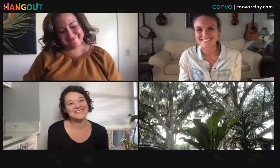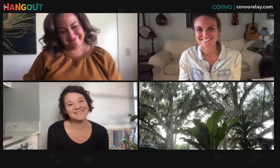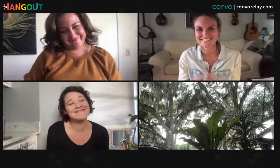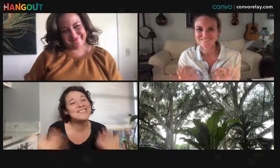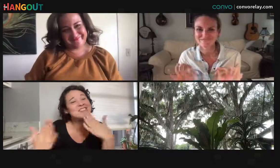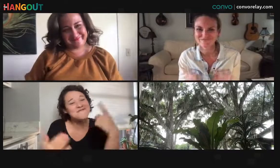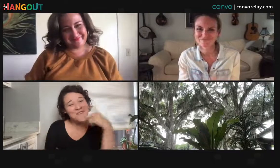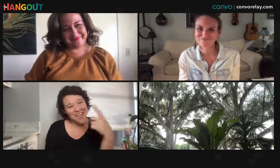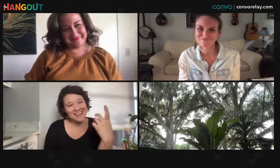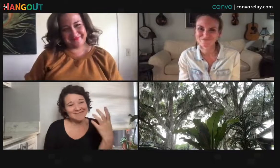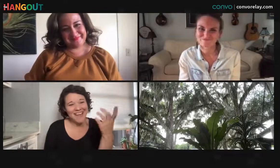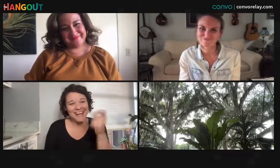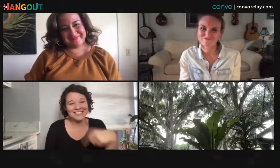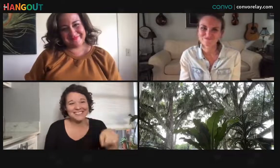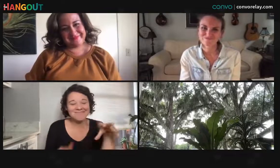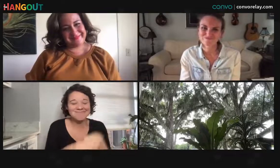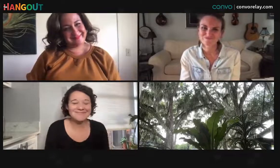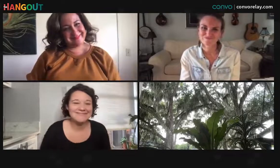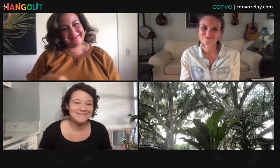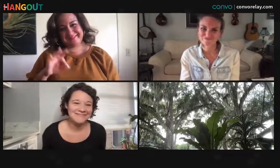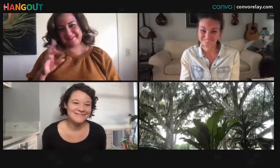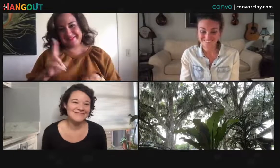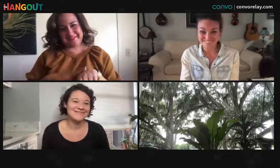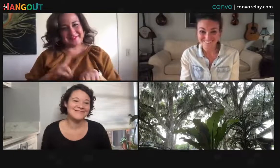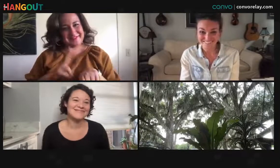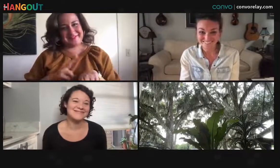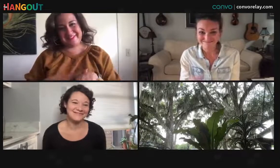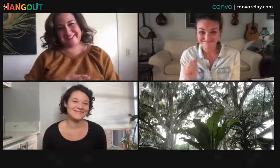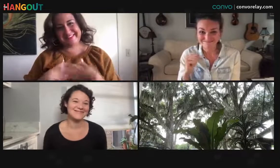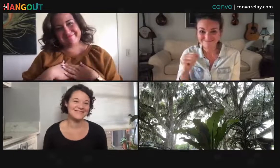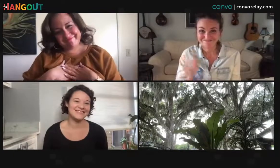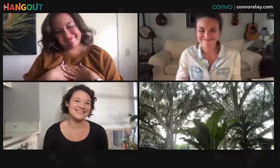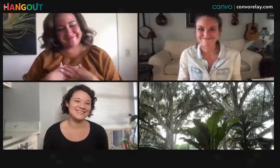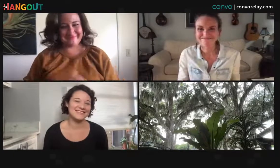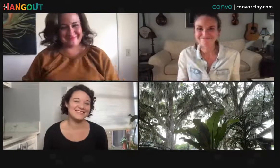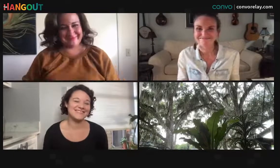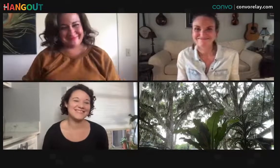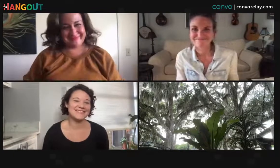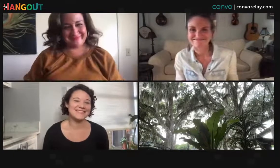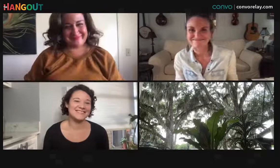as with her as my guide so thank you thank you i strongly suggest it yes thank you